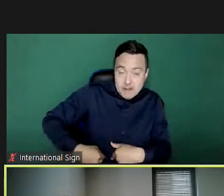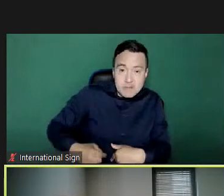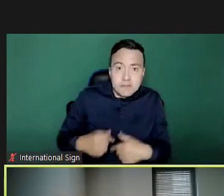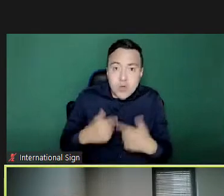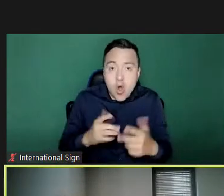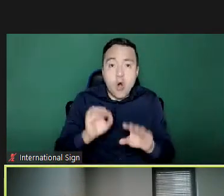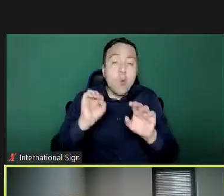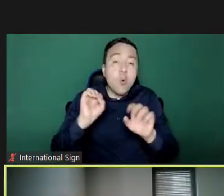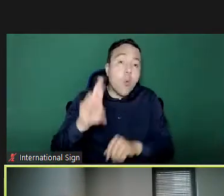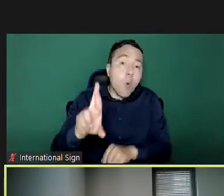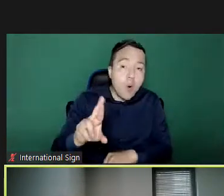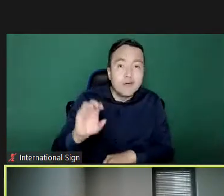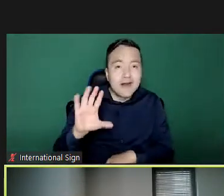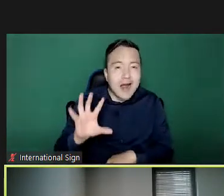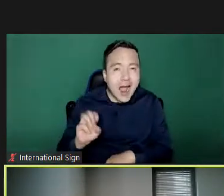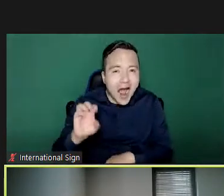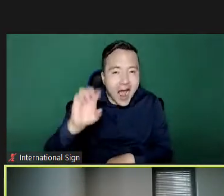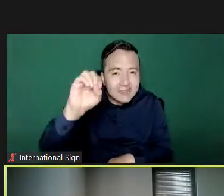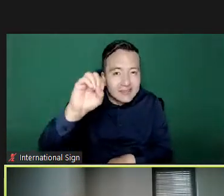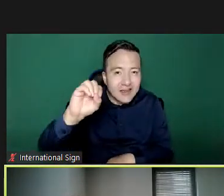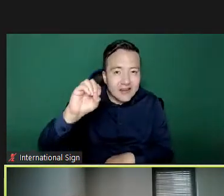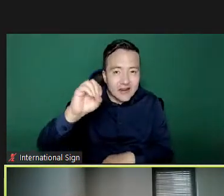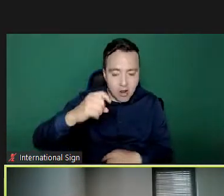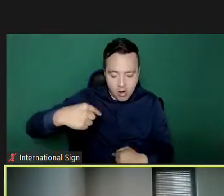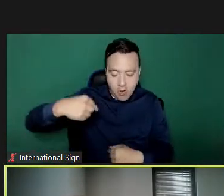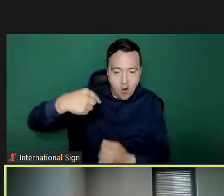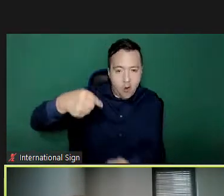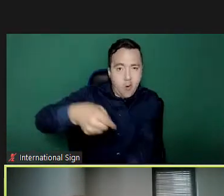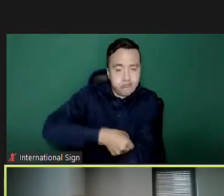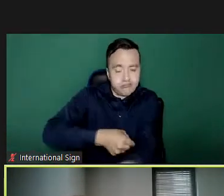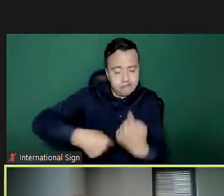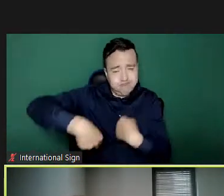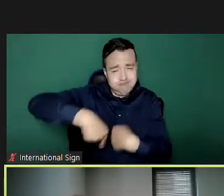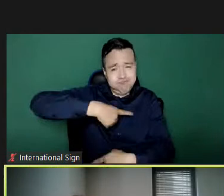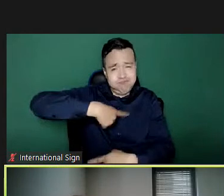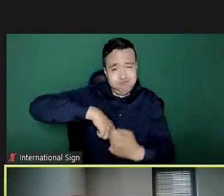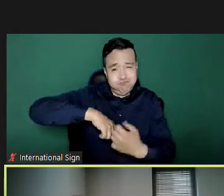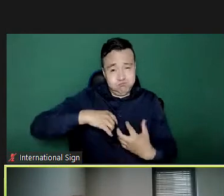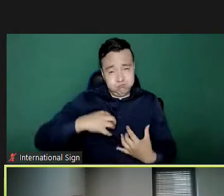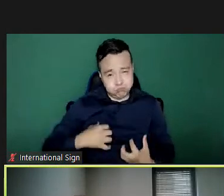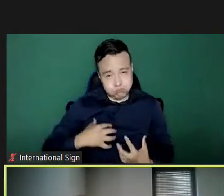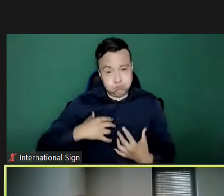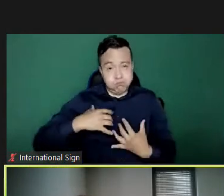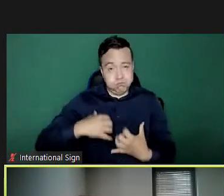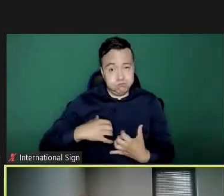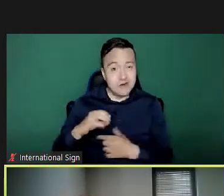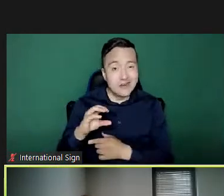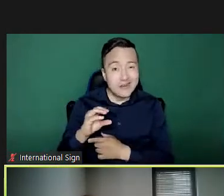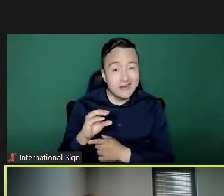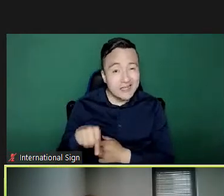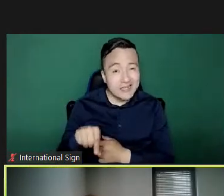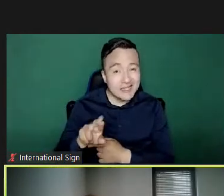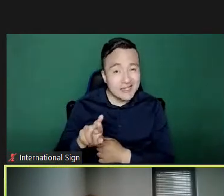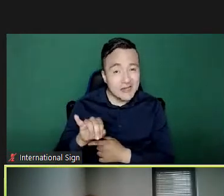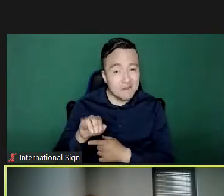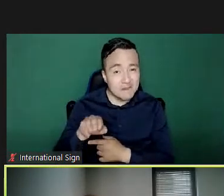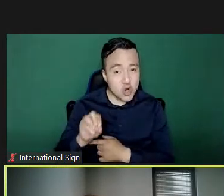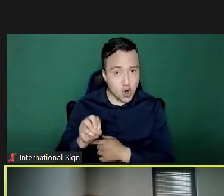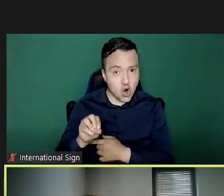systematically, mountain non-maintaining high value services in the face of pressure from the pandemic.